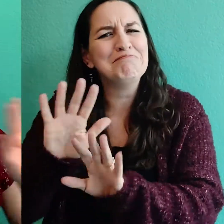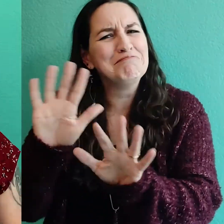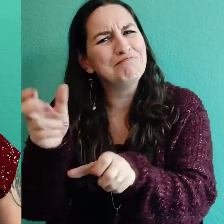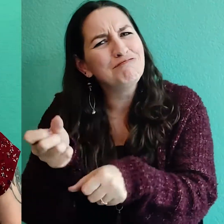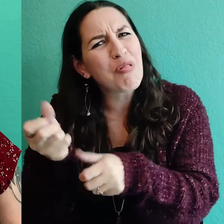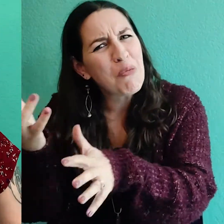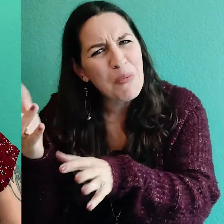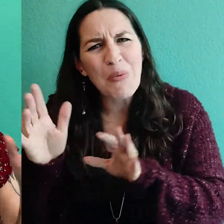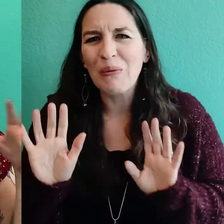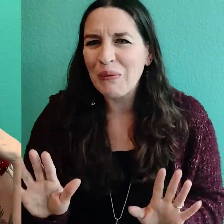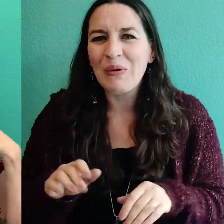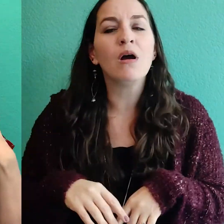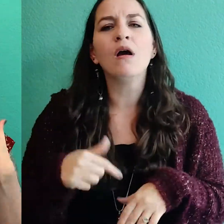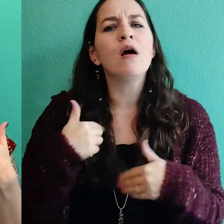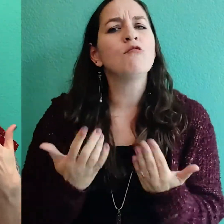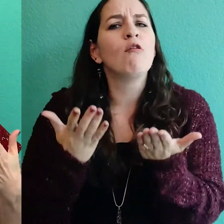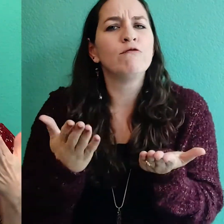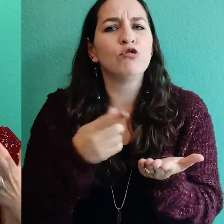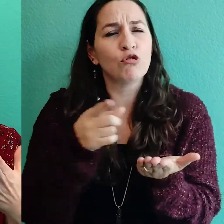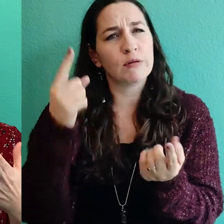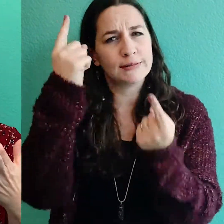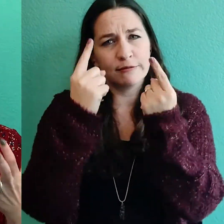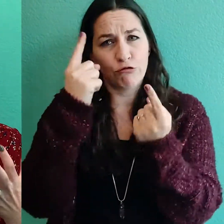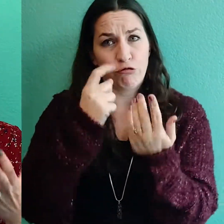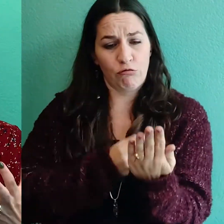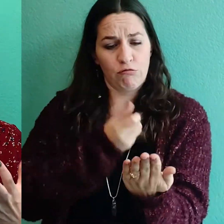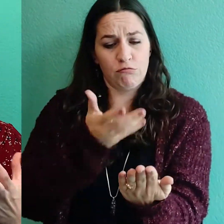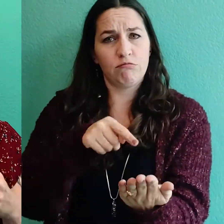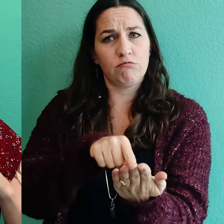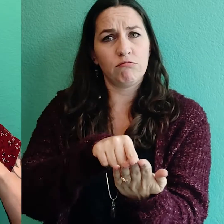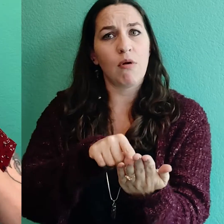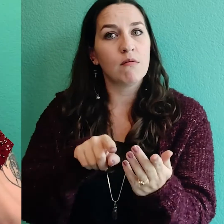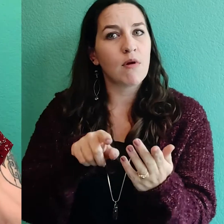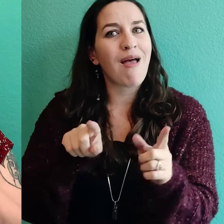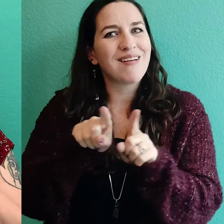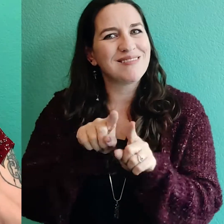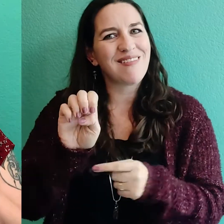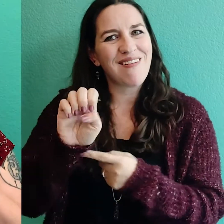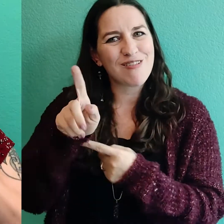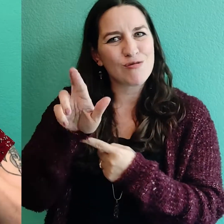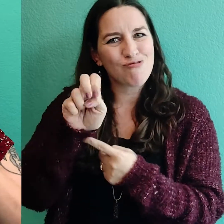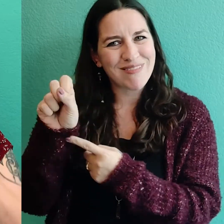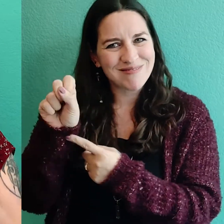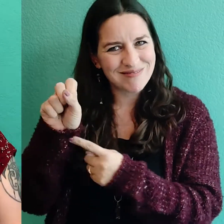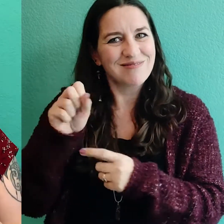rid of all of that and think about journaling, instead, as a way to express